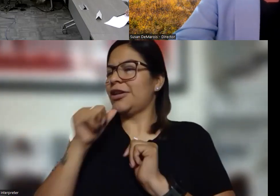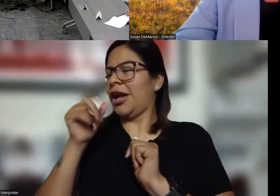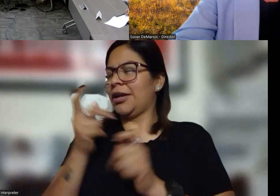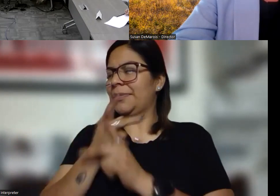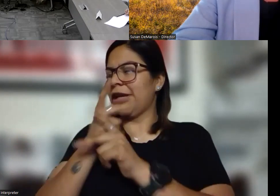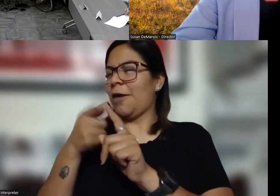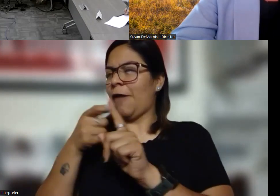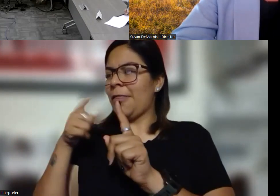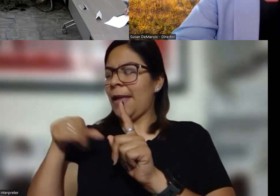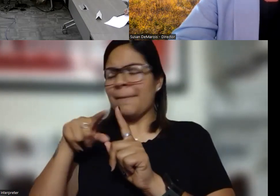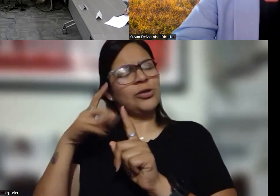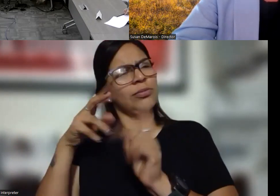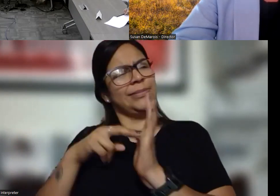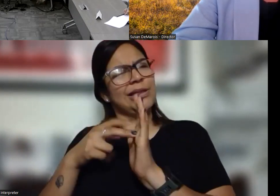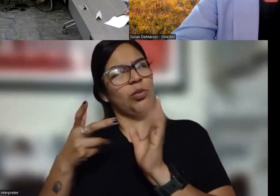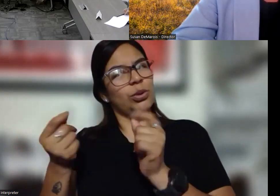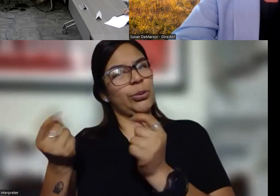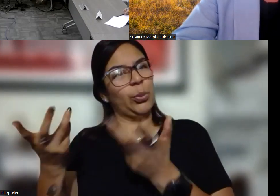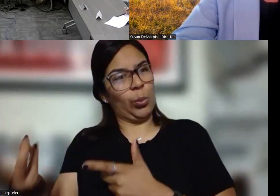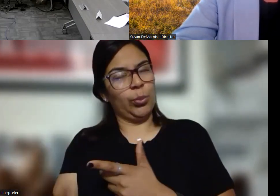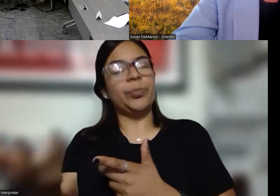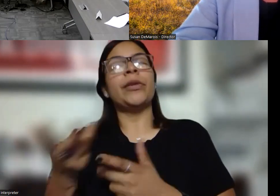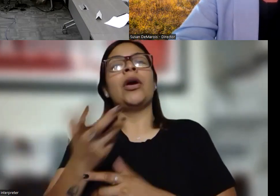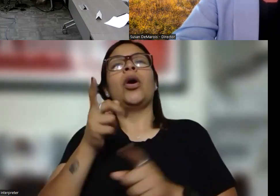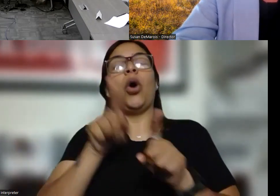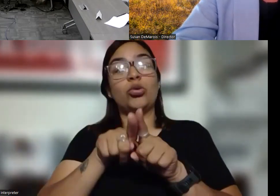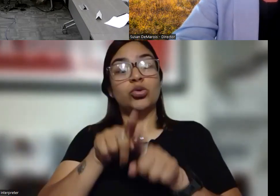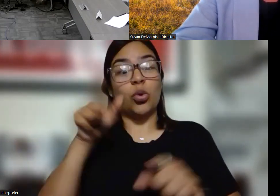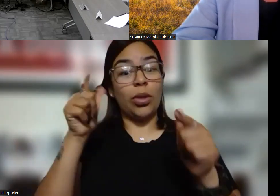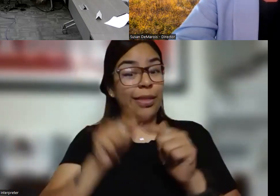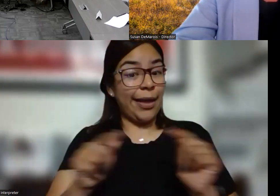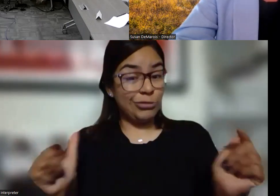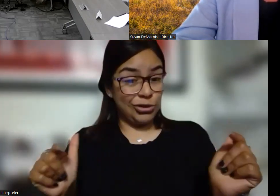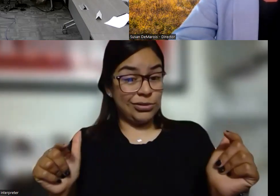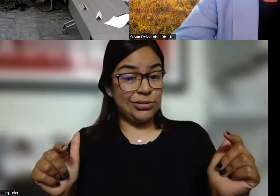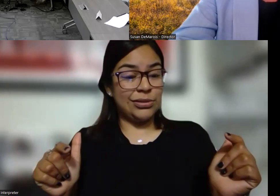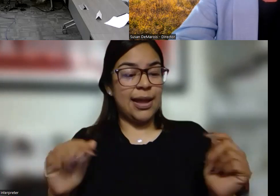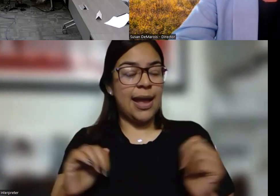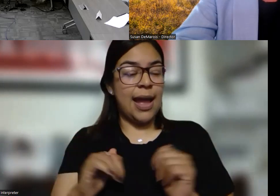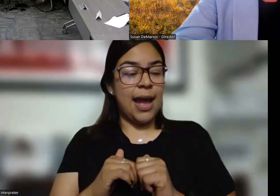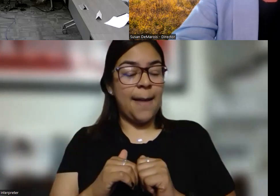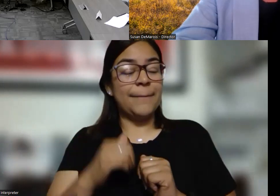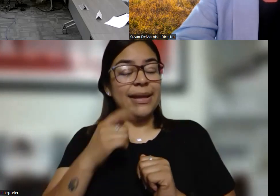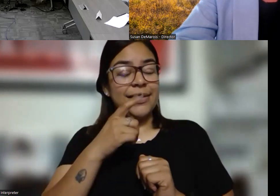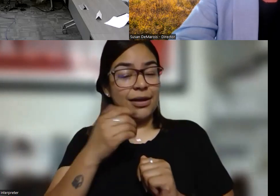and then languages uh because California is still you know uh the leading recipient of immigrants